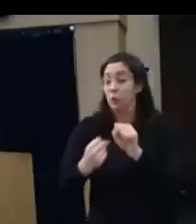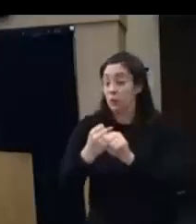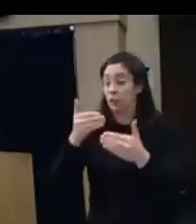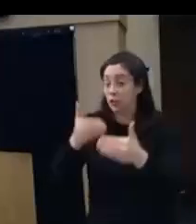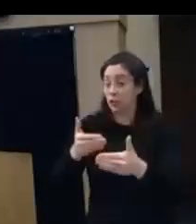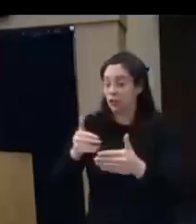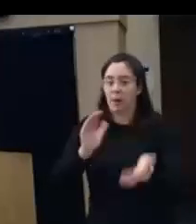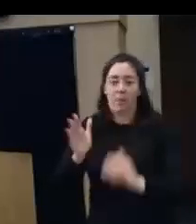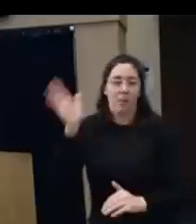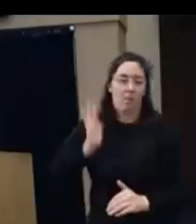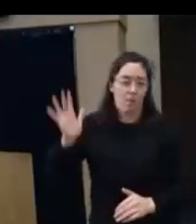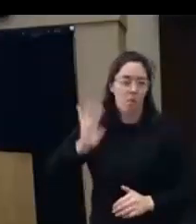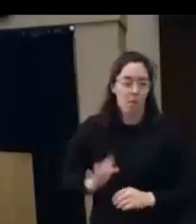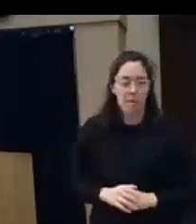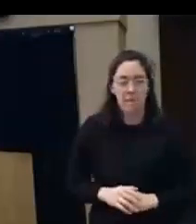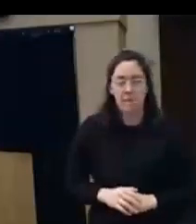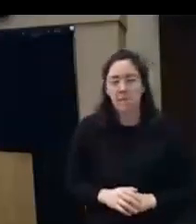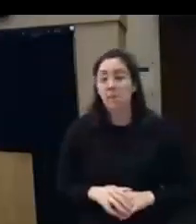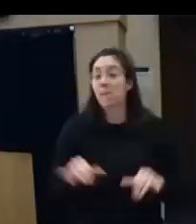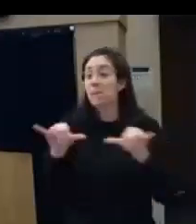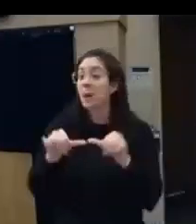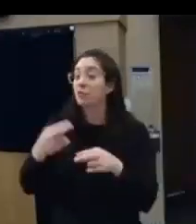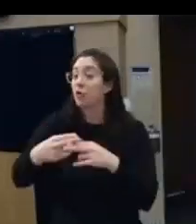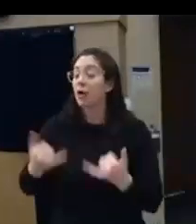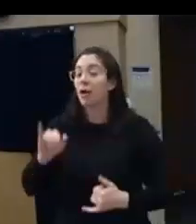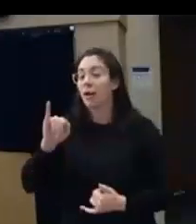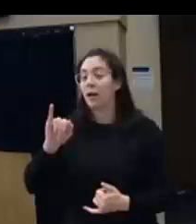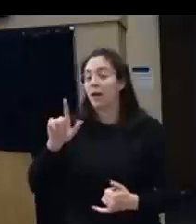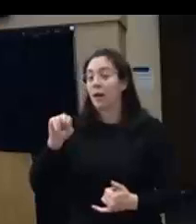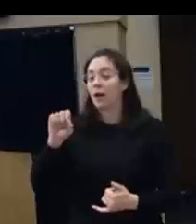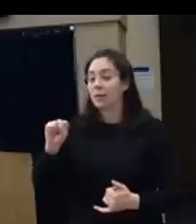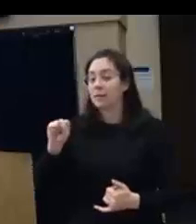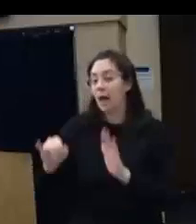so there's this there's a measure called the illness identity questionnaire and it's kind